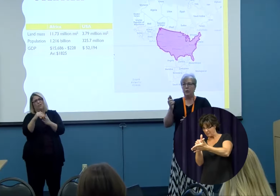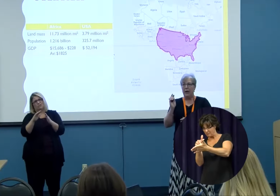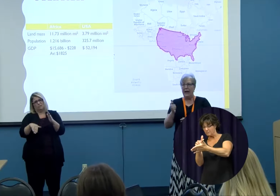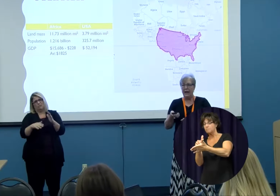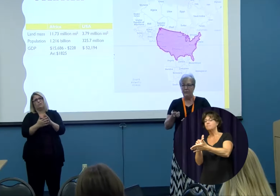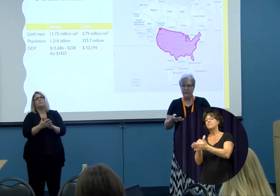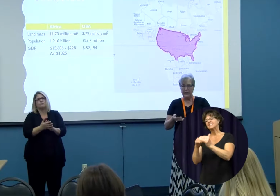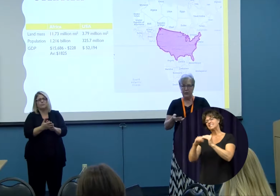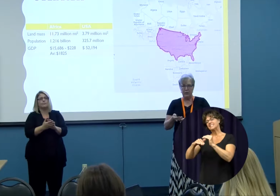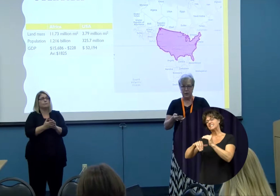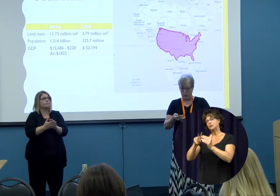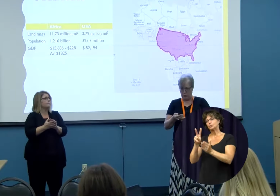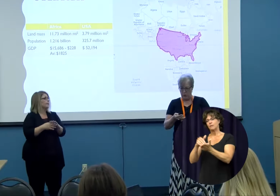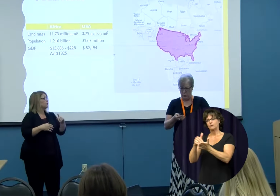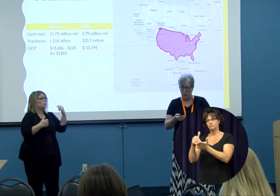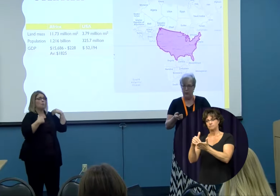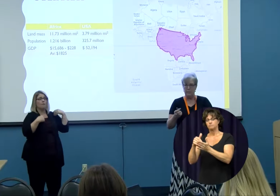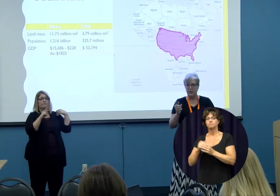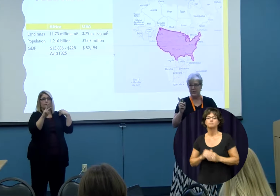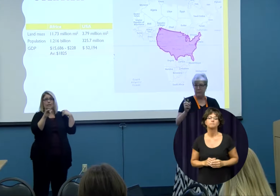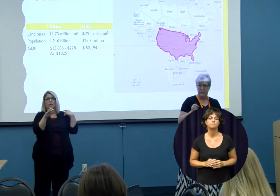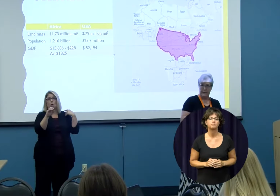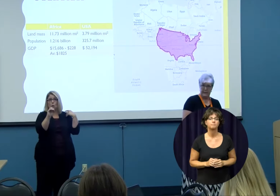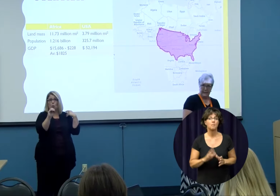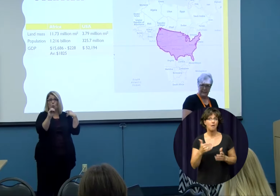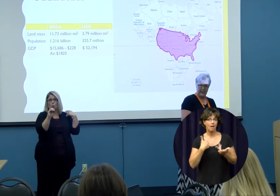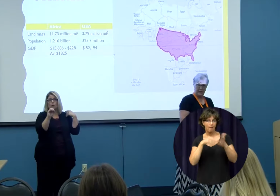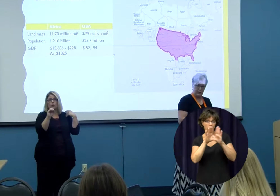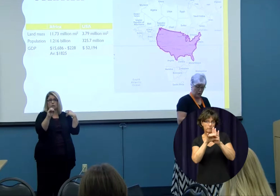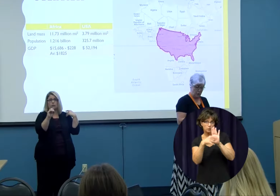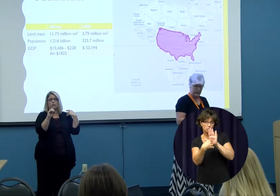So, I have a video to show you, just give me a minute to get that started.